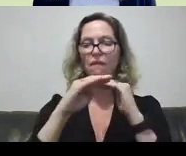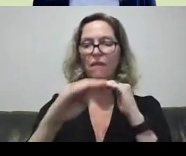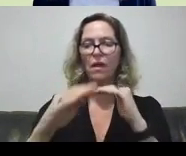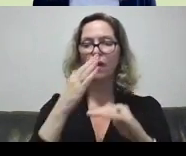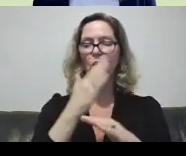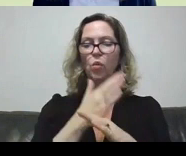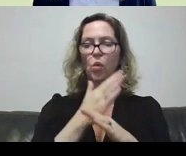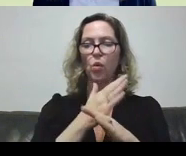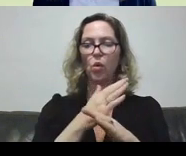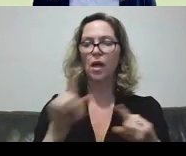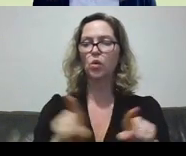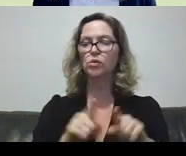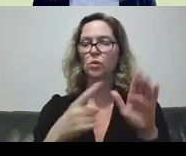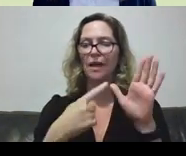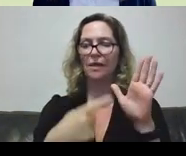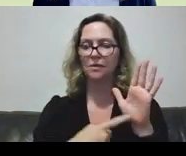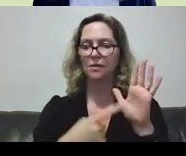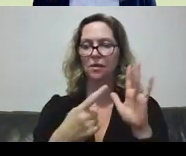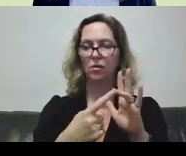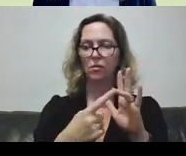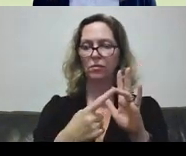self-management workshops if you'd like to learn more about